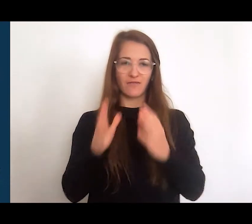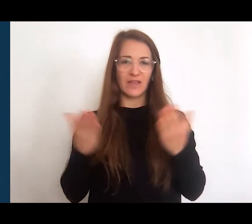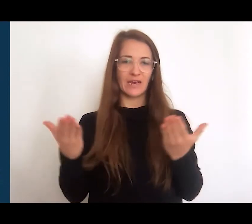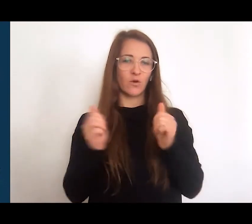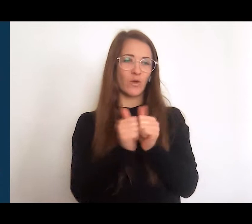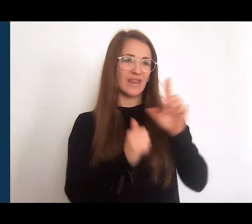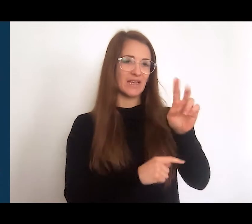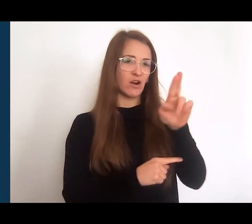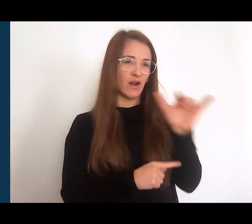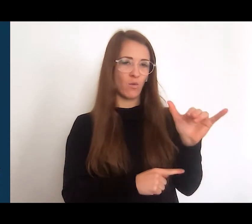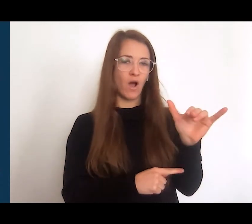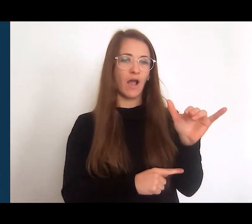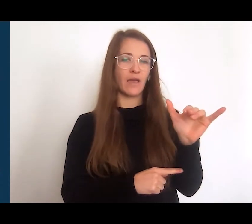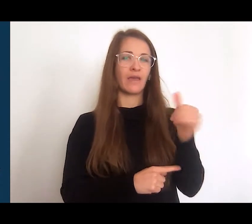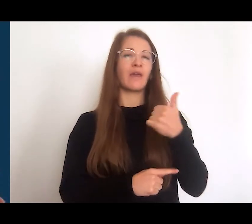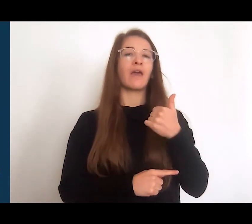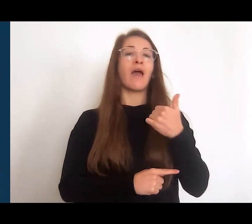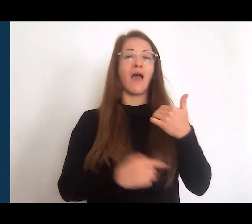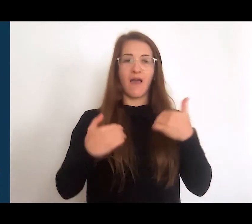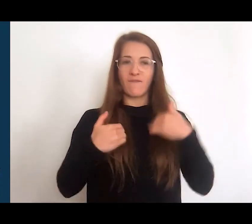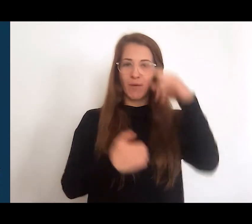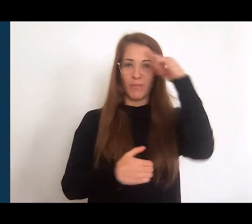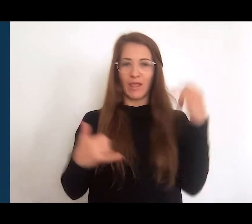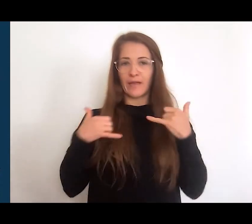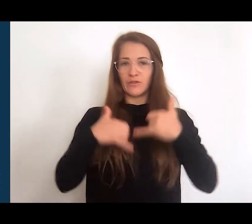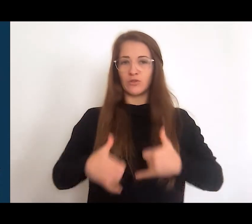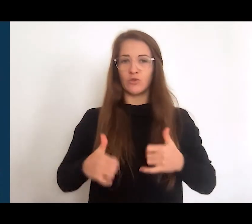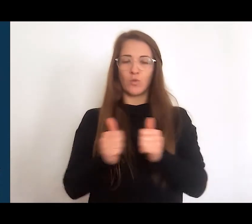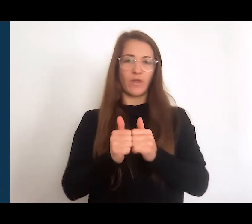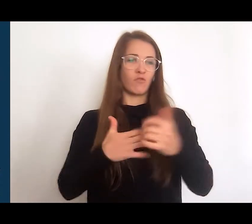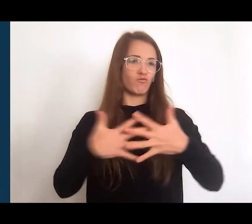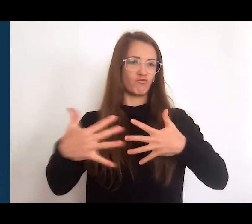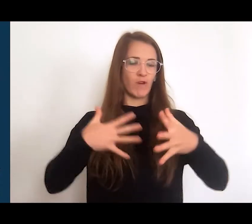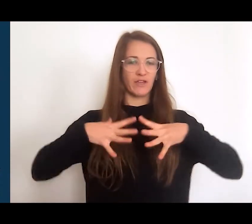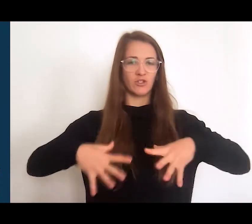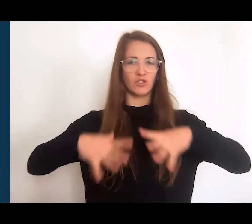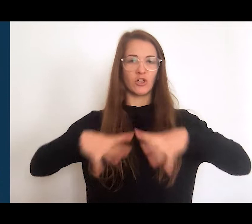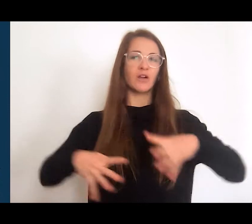DISABILITY RIGHTS NEW YORK. I'M WEARING A BLACK SUIT WITH A